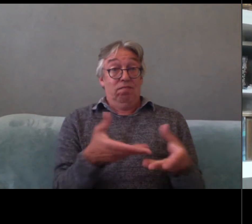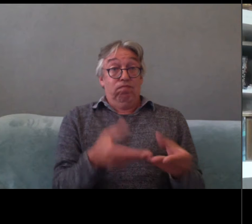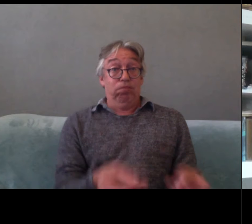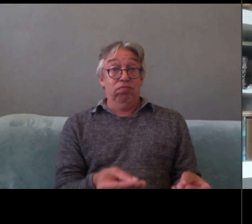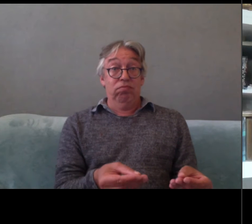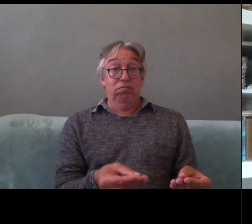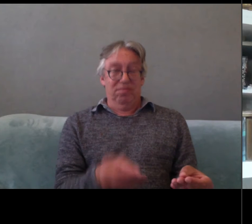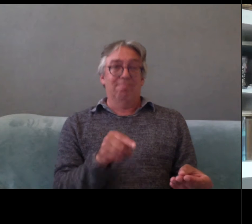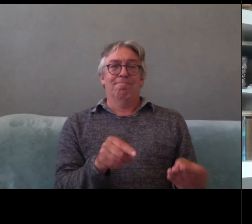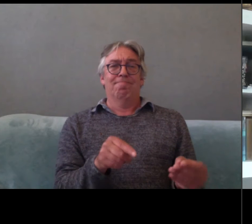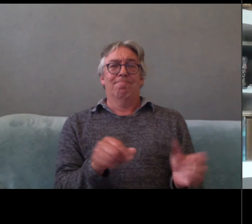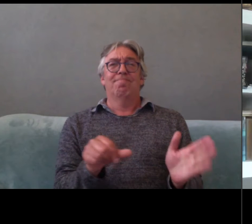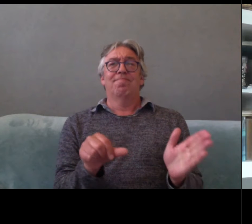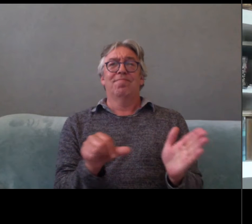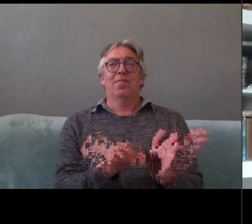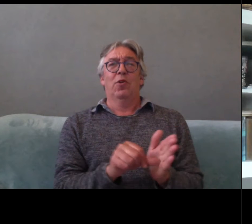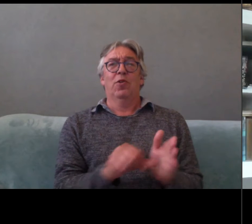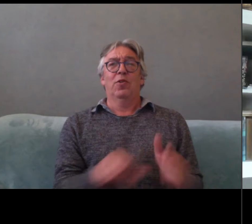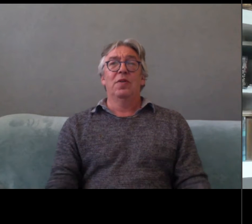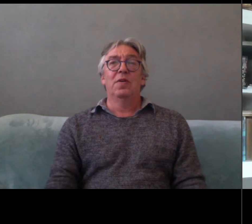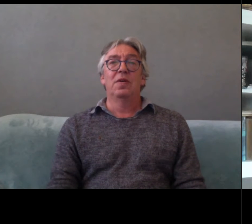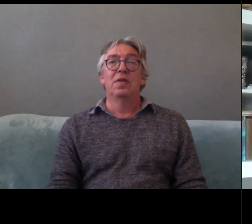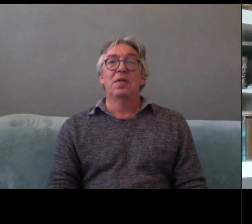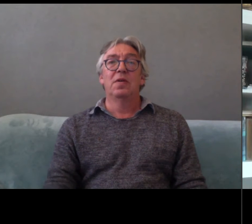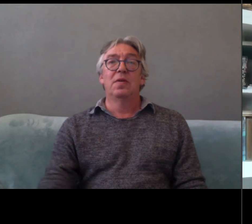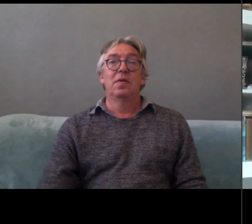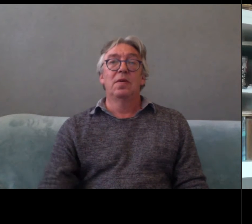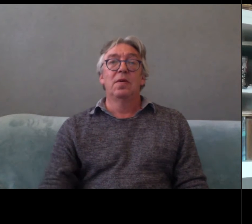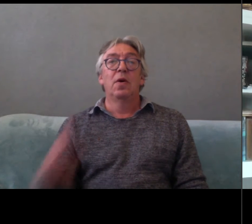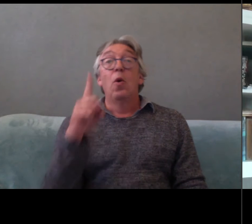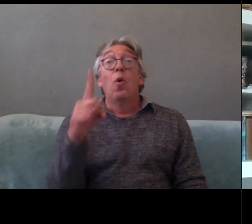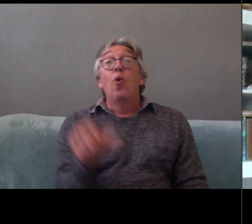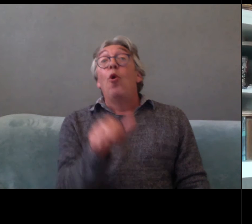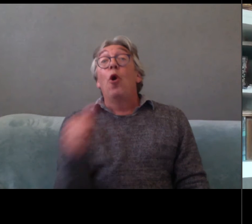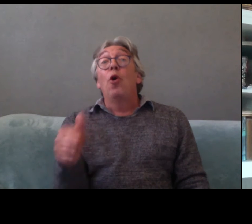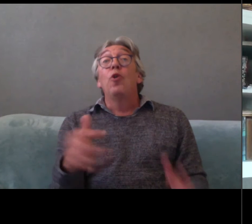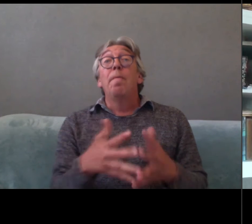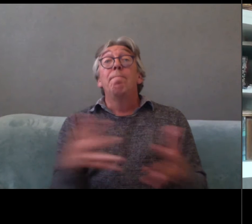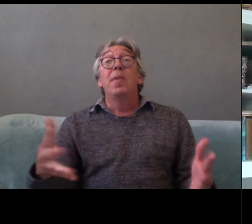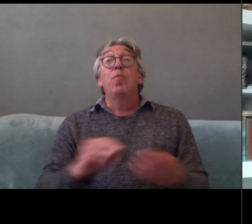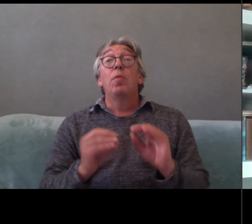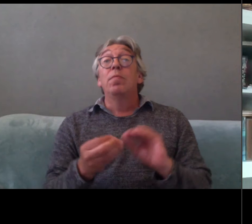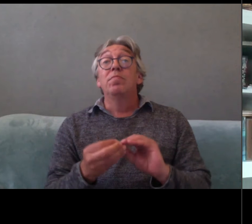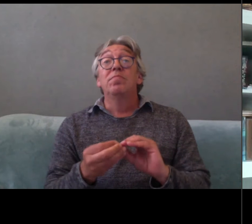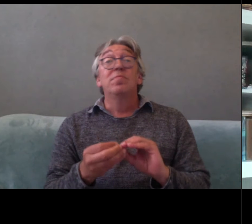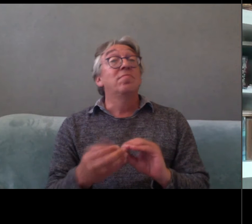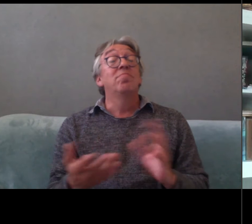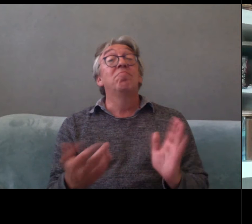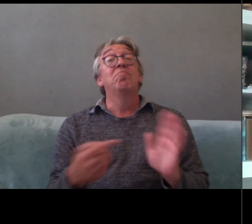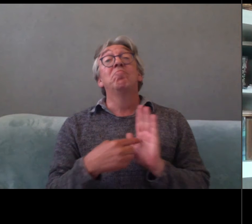for example, we have a project, which has a period of six months.